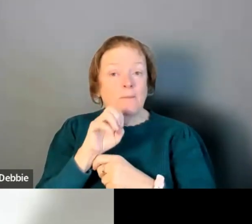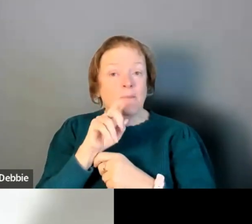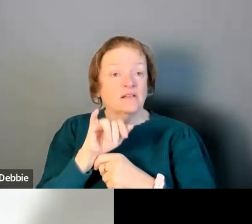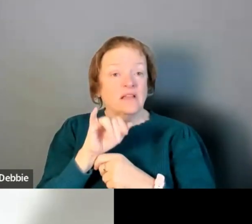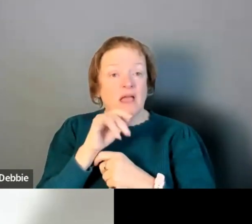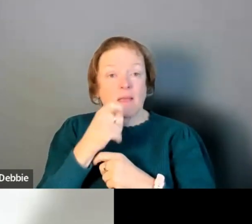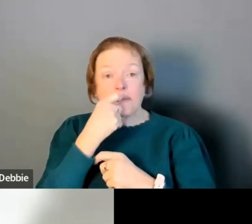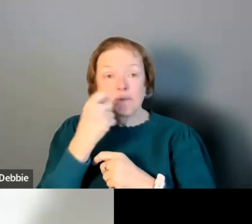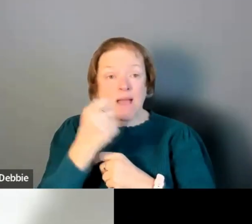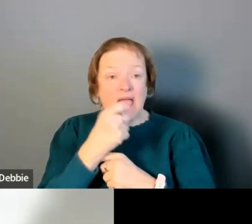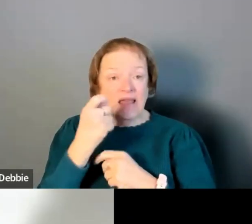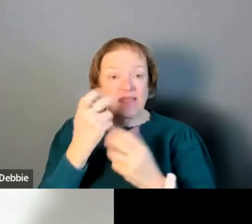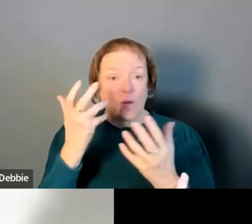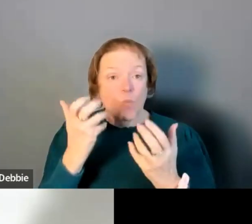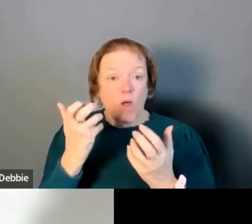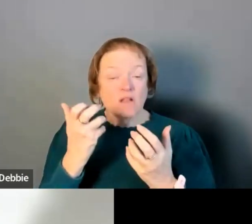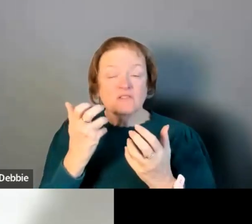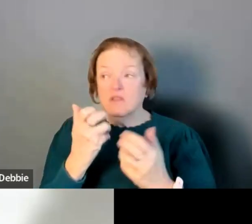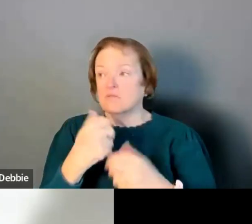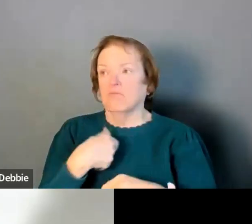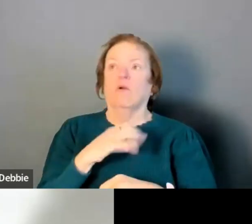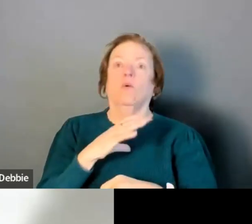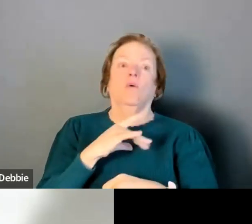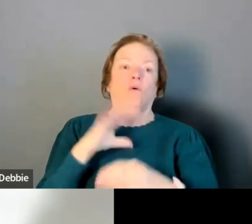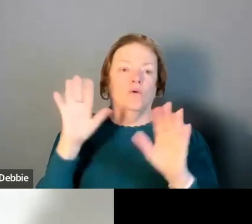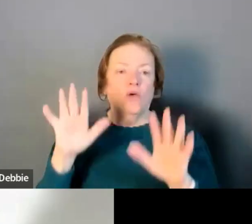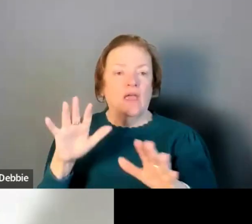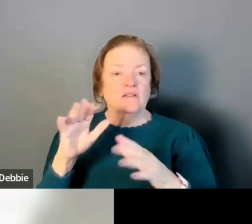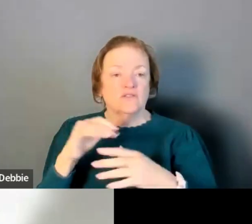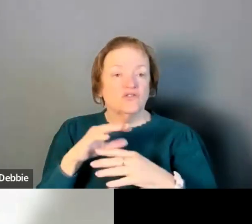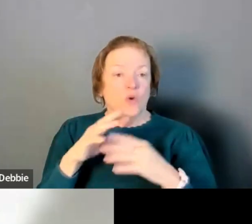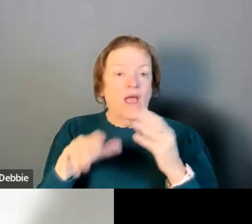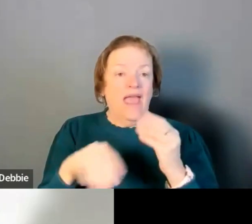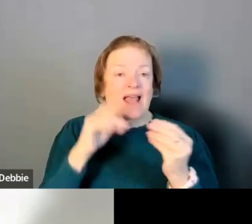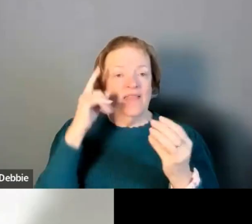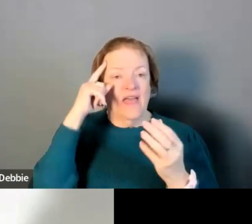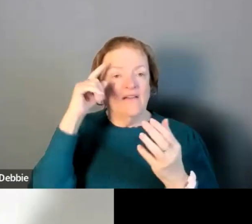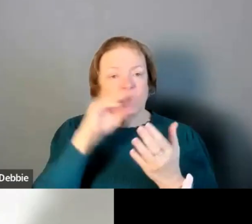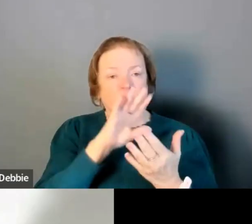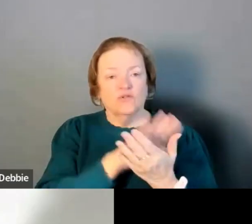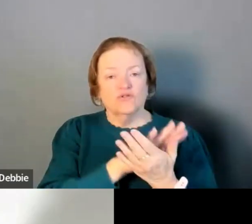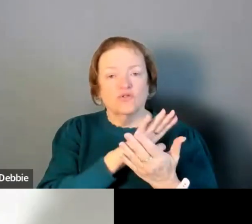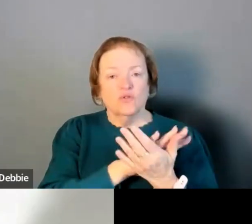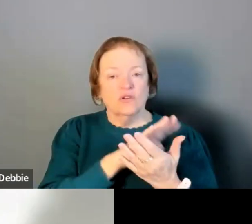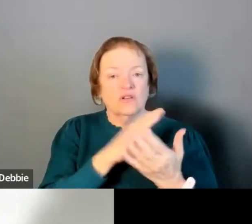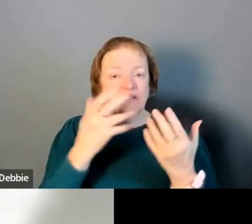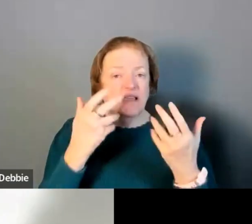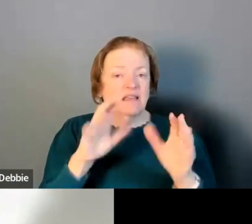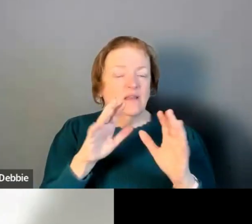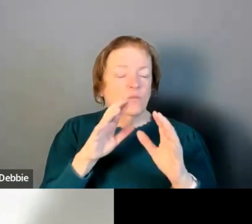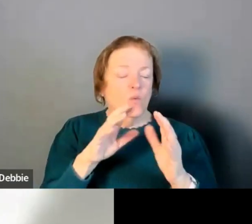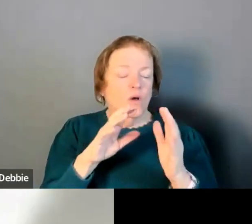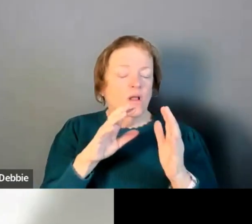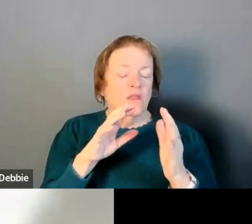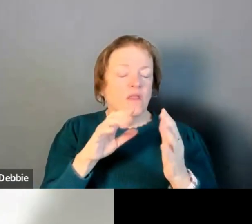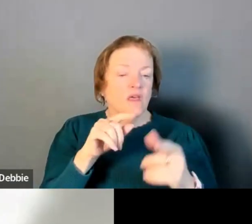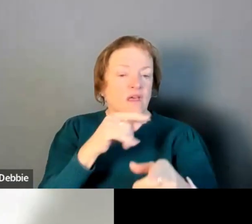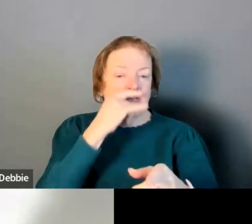So I was able to get that in because the kid the parents did not, at the time, did not want the student to change out their hearing aids, so I couldn't give them Phonak,